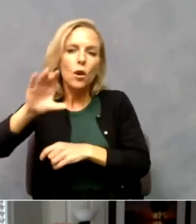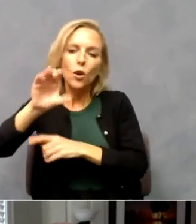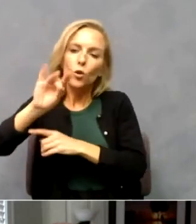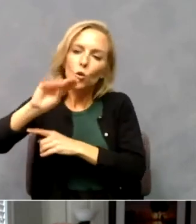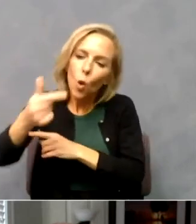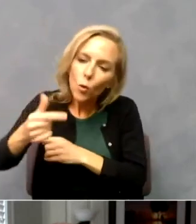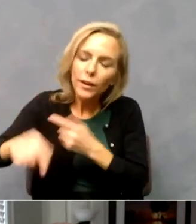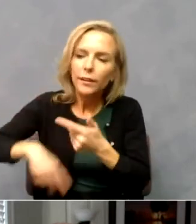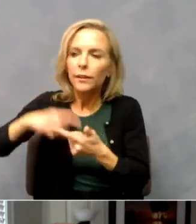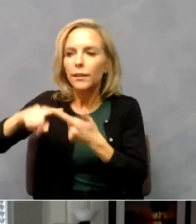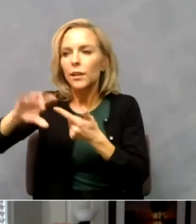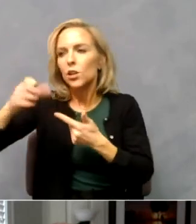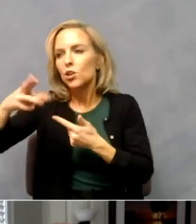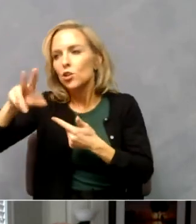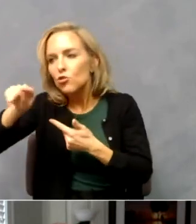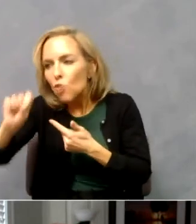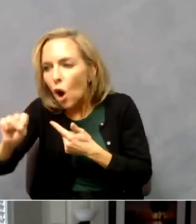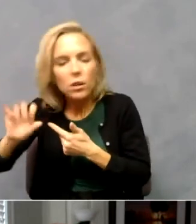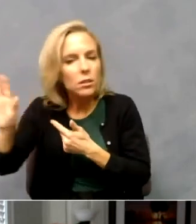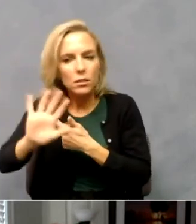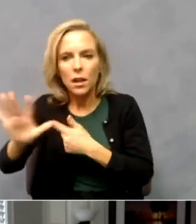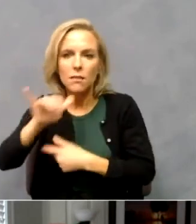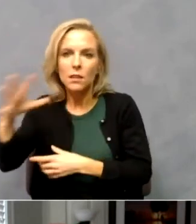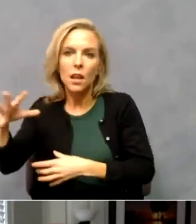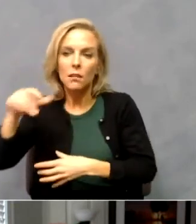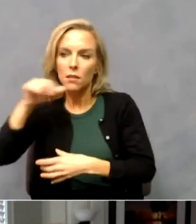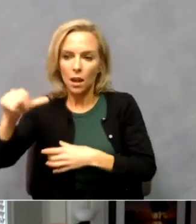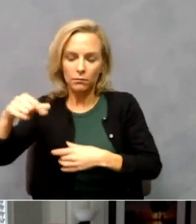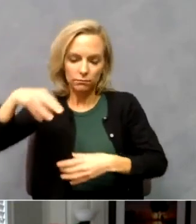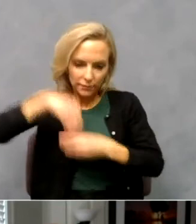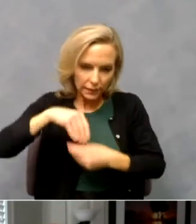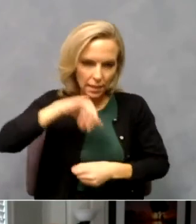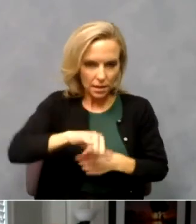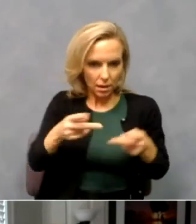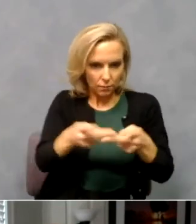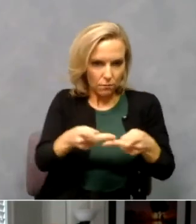setting where patient care occurs and would be in a subsequent phase, and